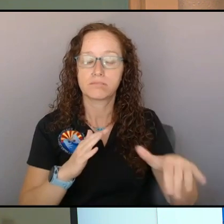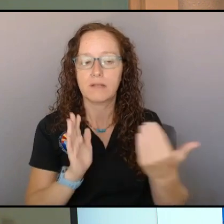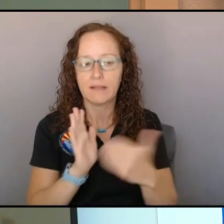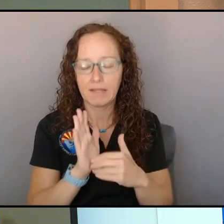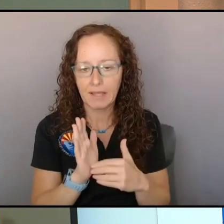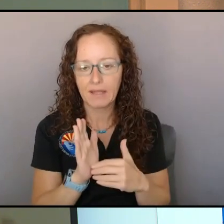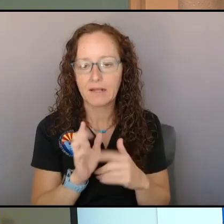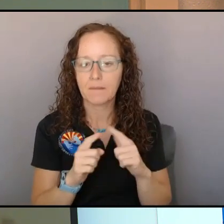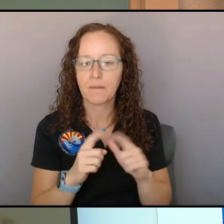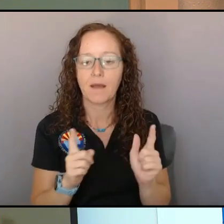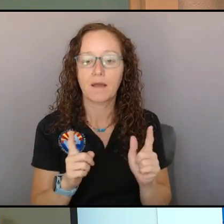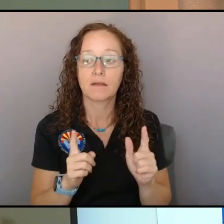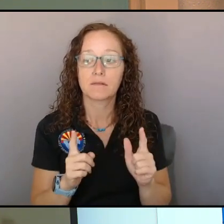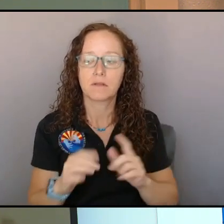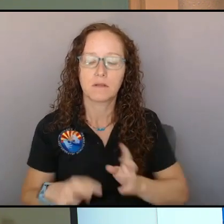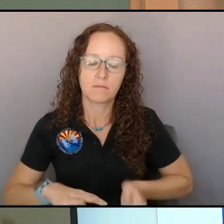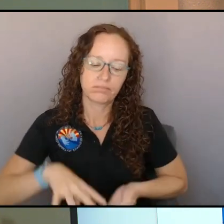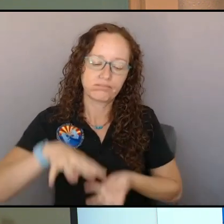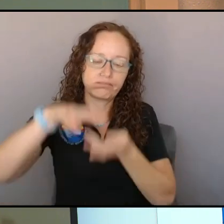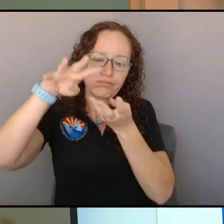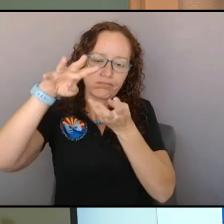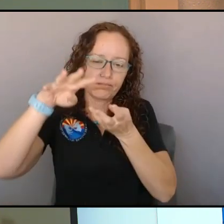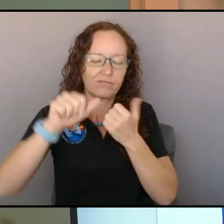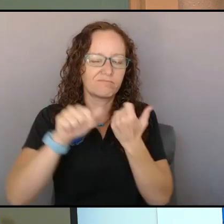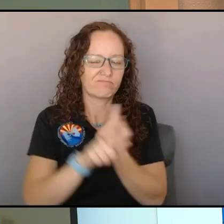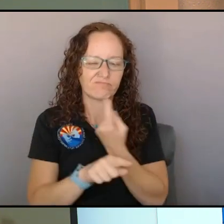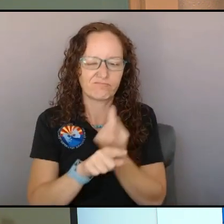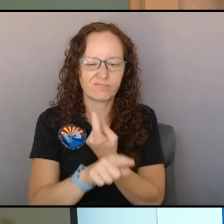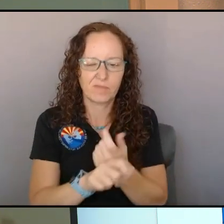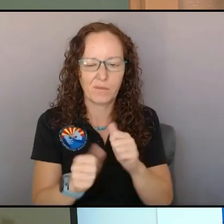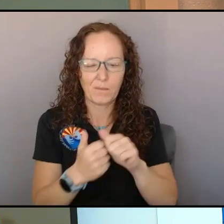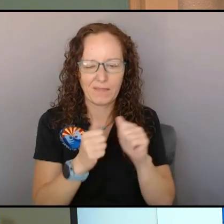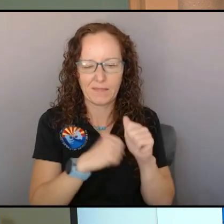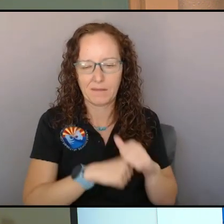Cristo status quo. Being in that more breezy category as